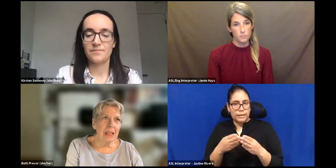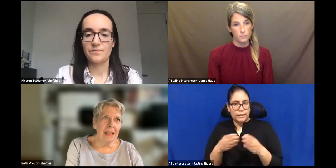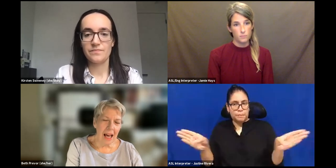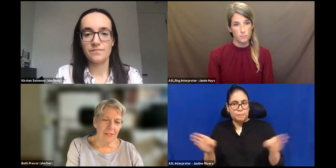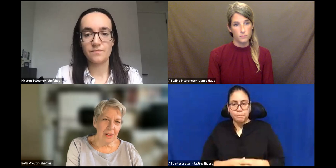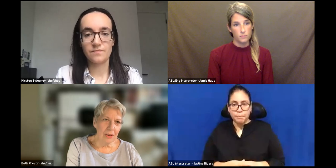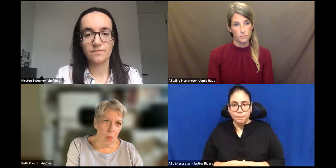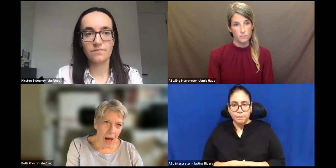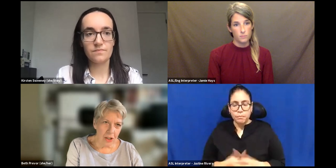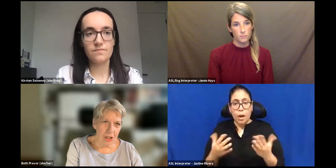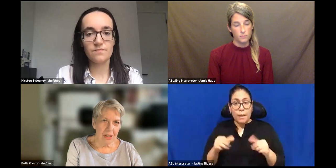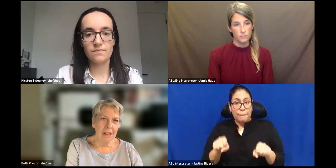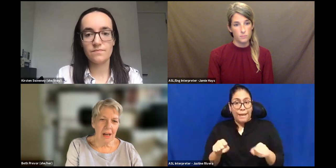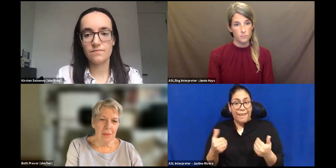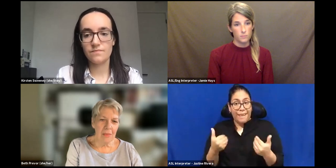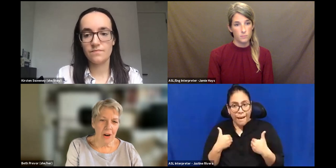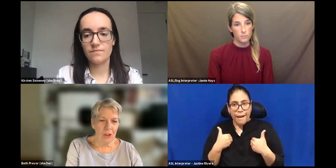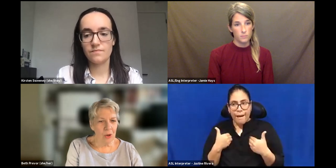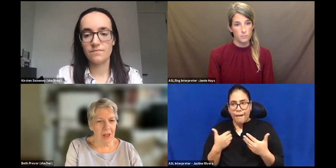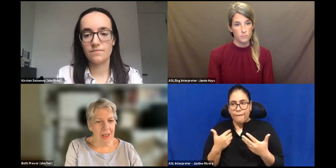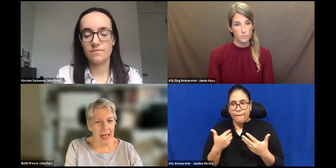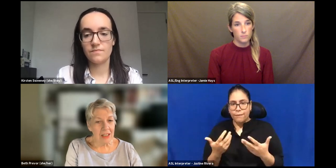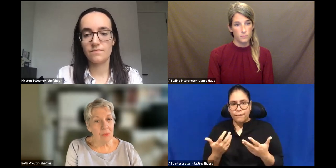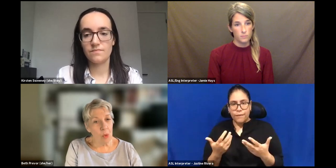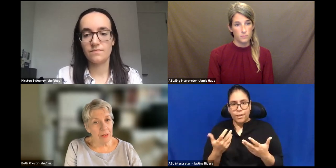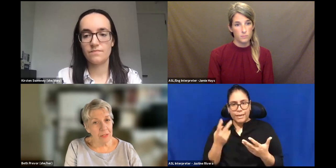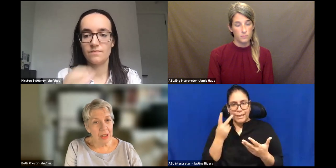ability to have watched A.R.T./New York kind of morph